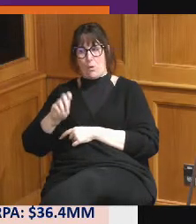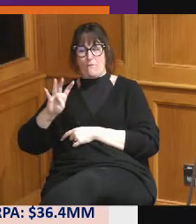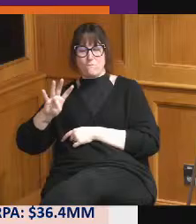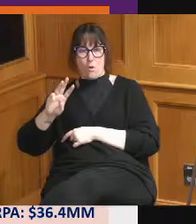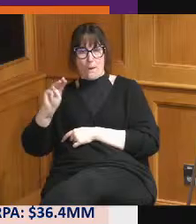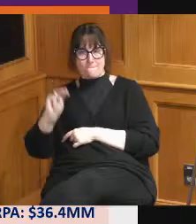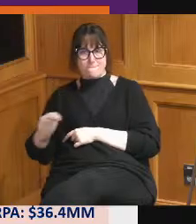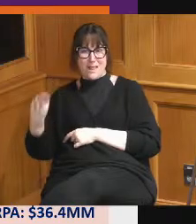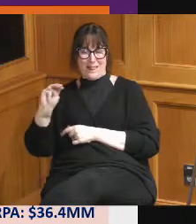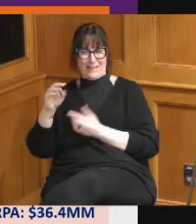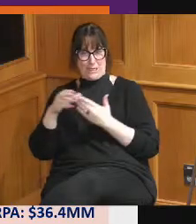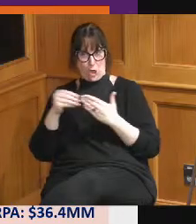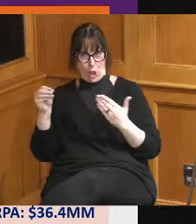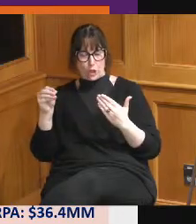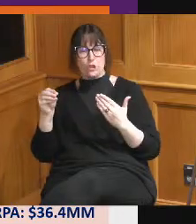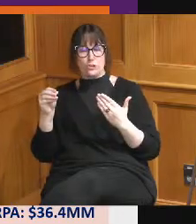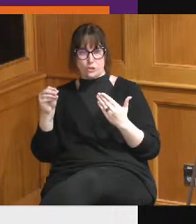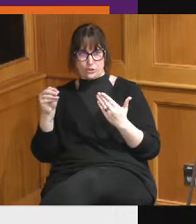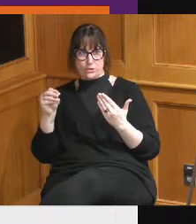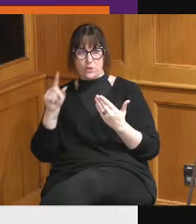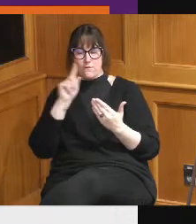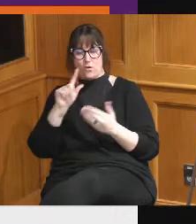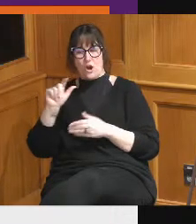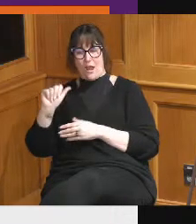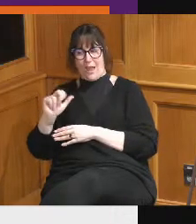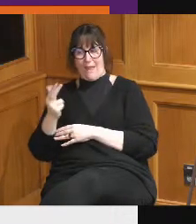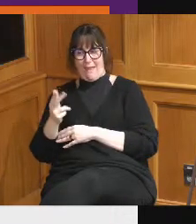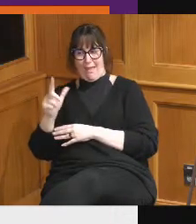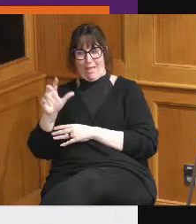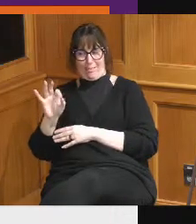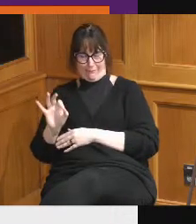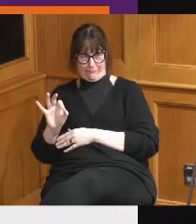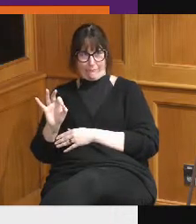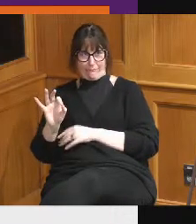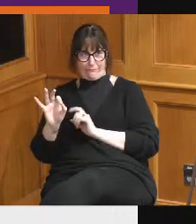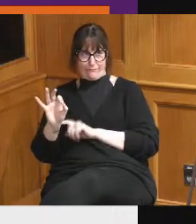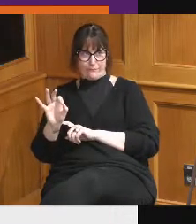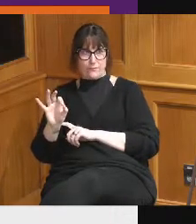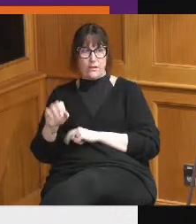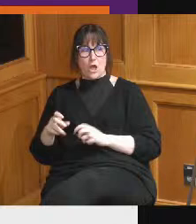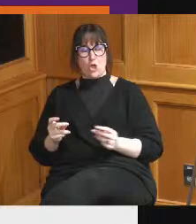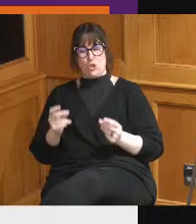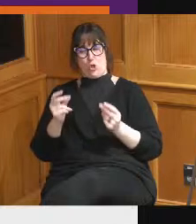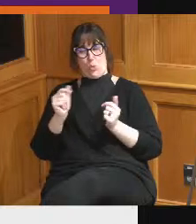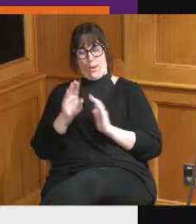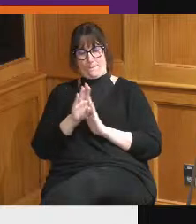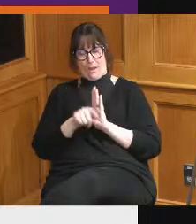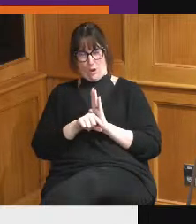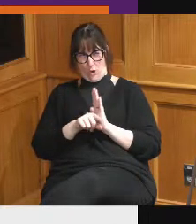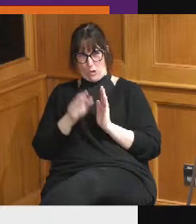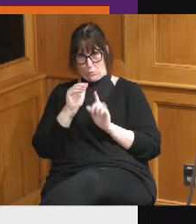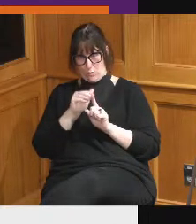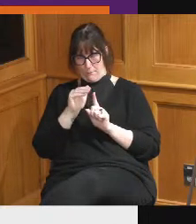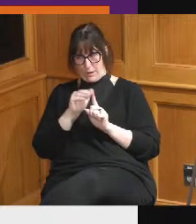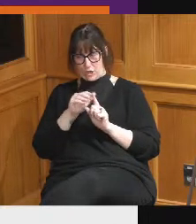allocation just as a quick way of background reminder that in our contract that we executed